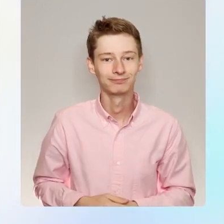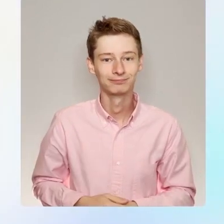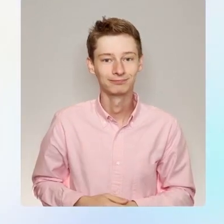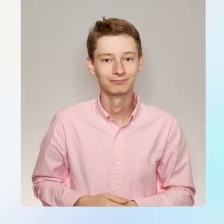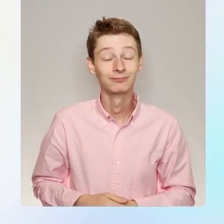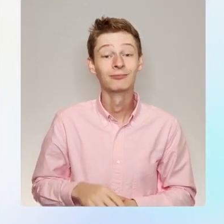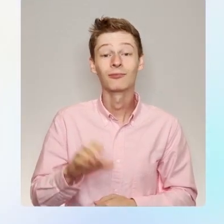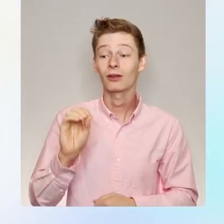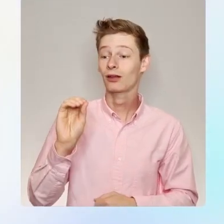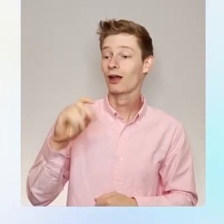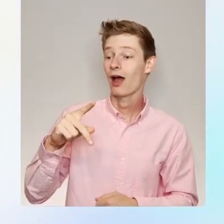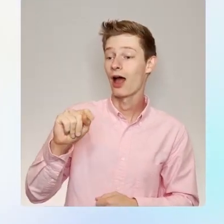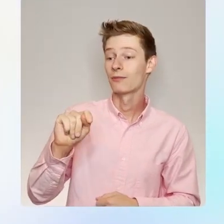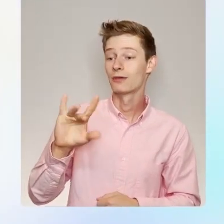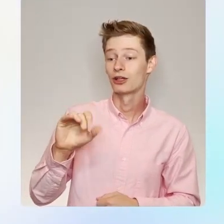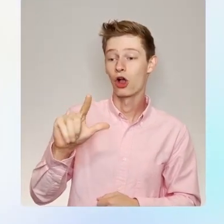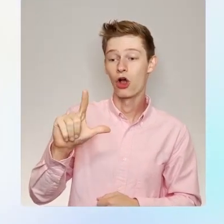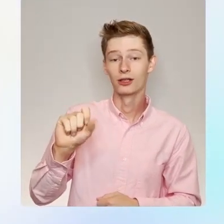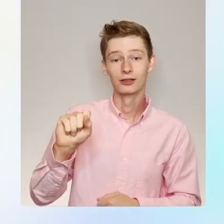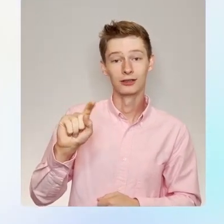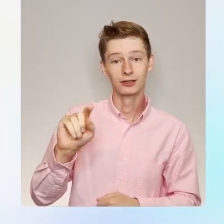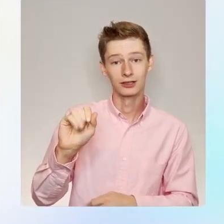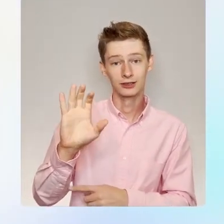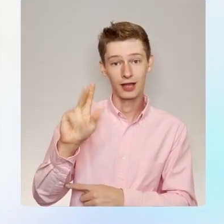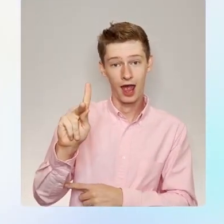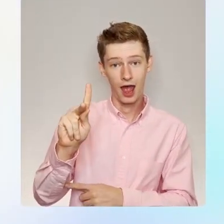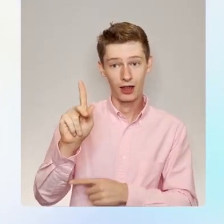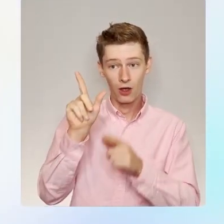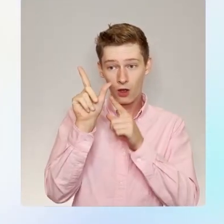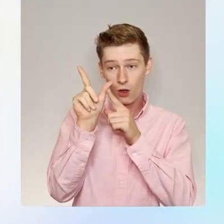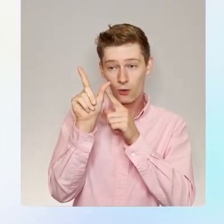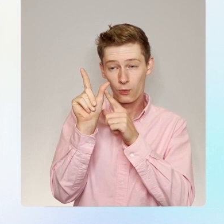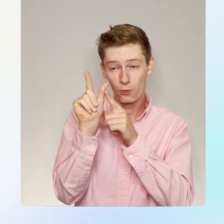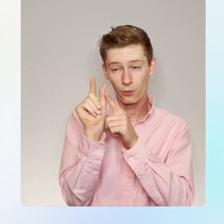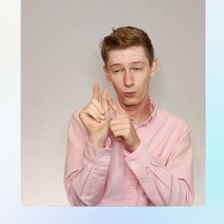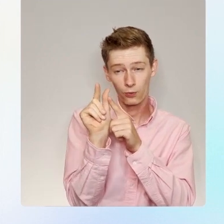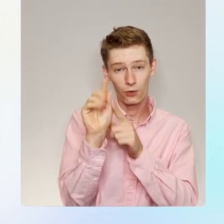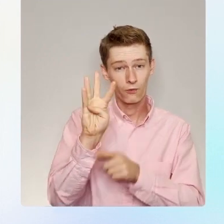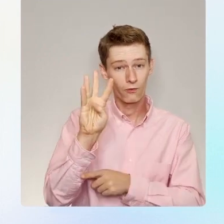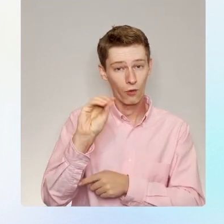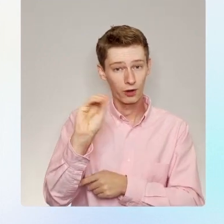We slim down the optical stack by over 40% compared to Meta Quest 2